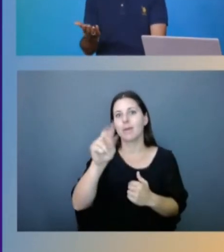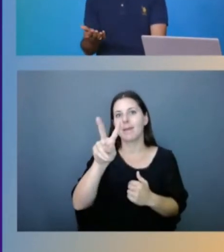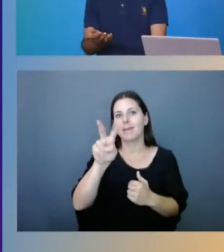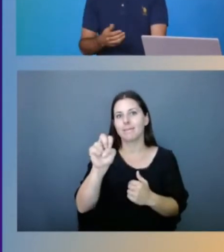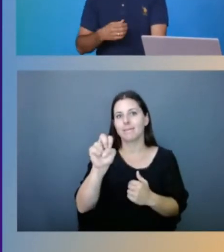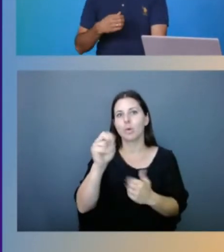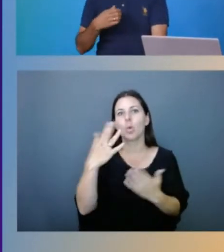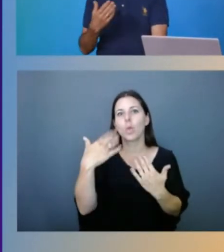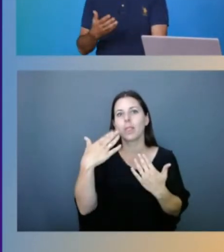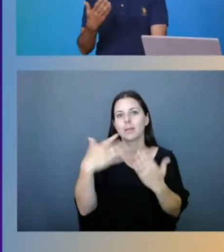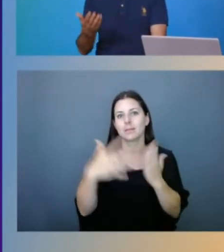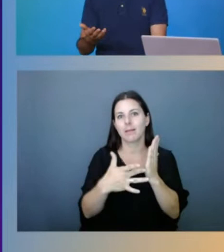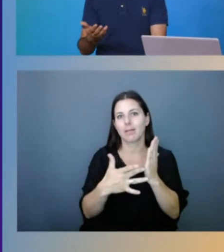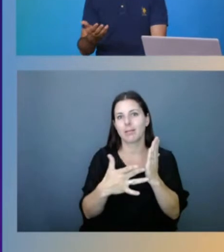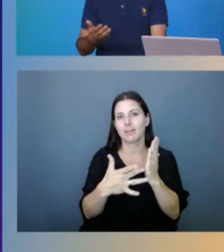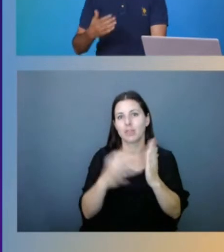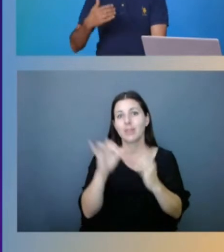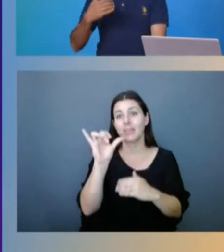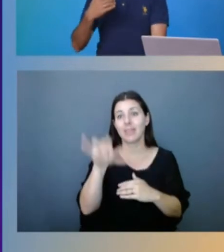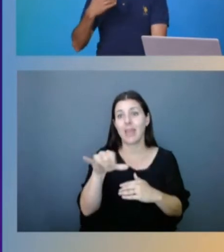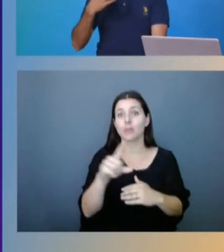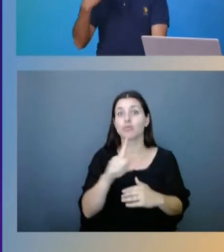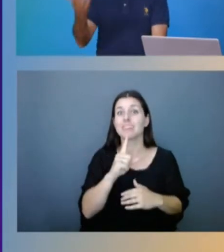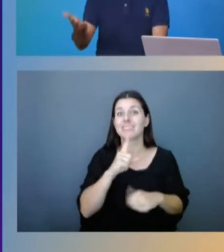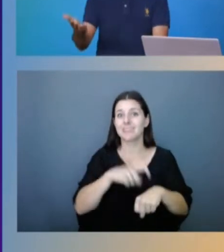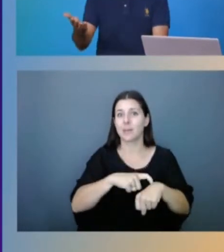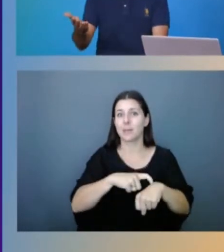the real time sensors to observe the outside weather.